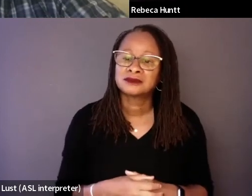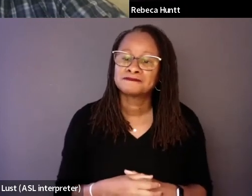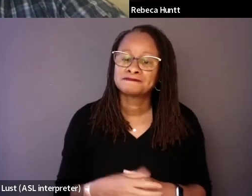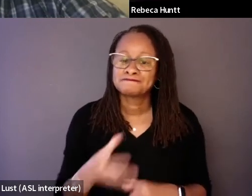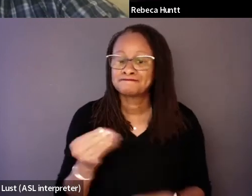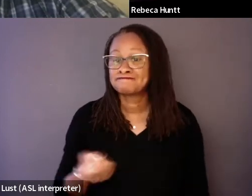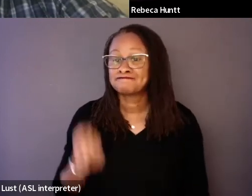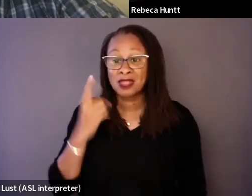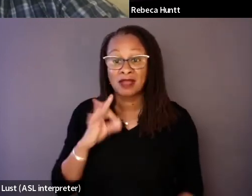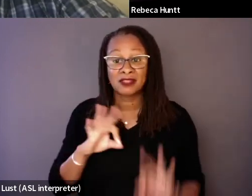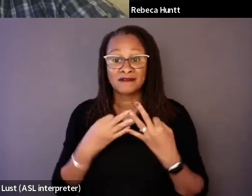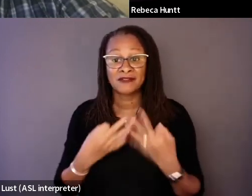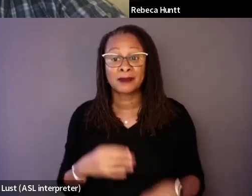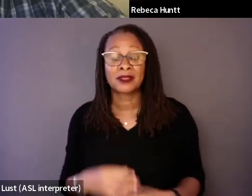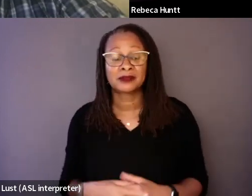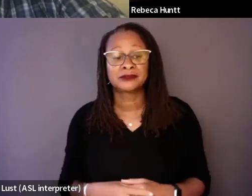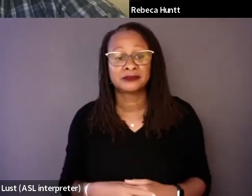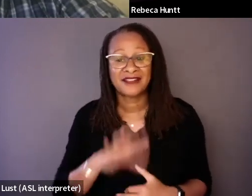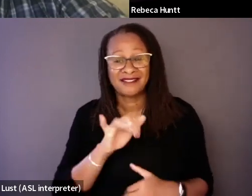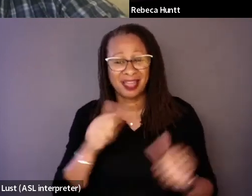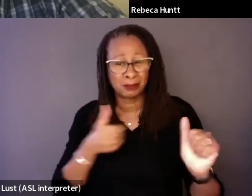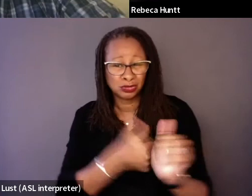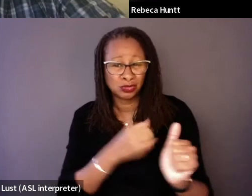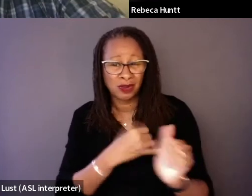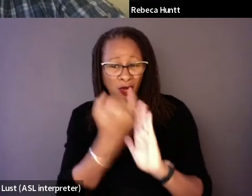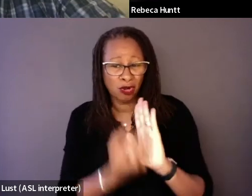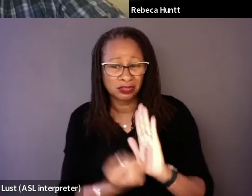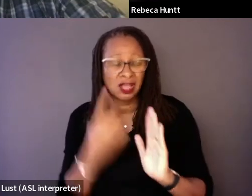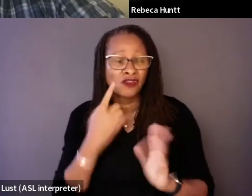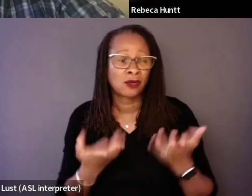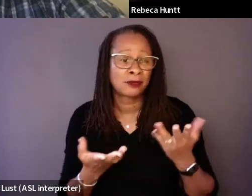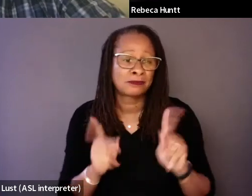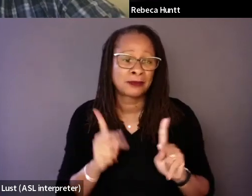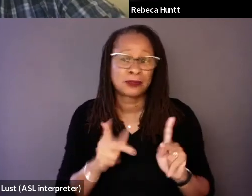family of that -- of that pursuit and for people that perhaps didn't have a chance to pursue those